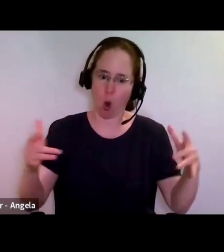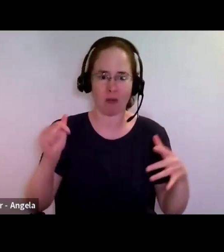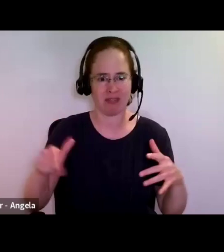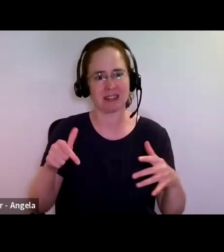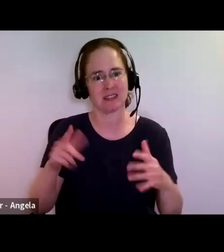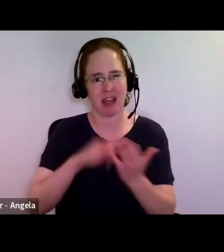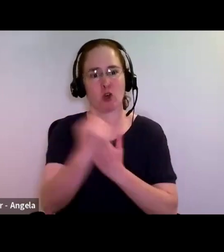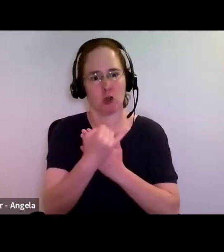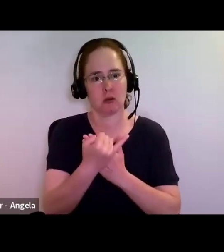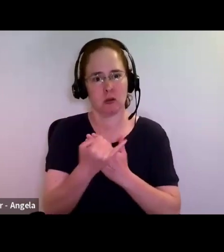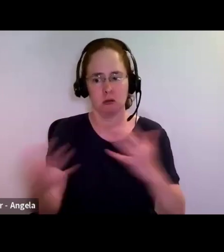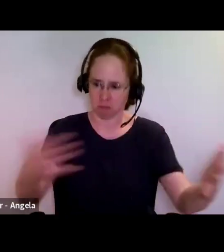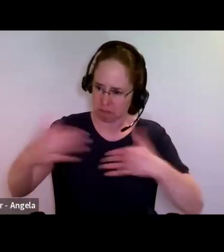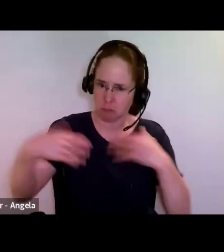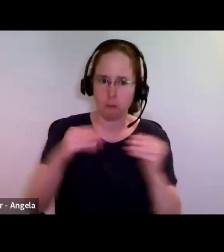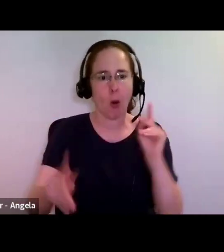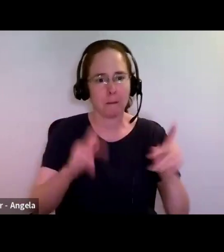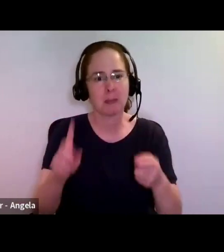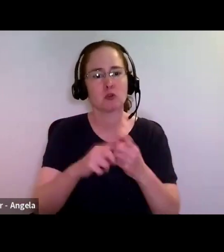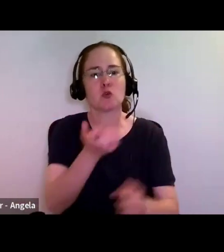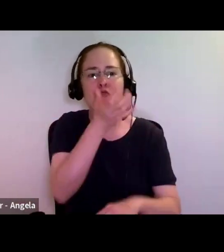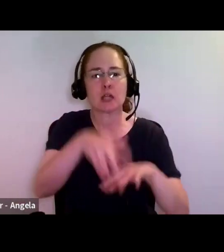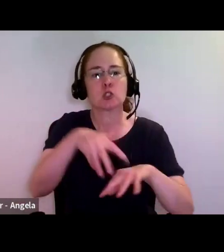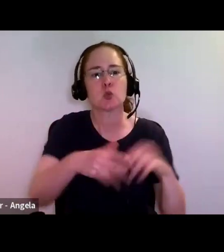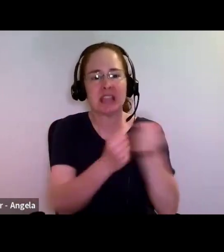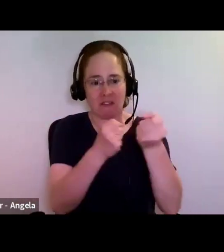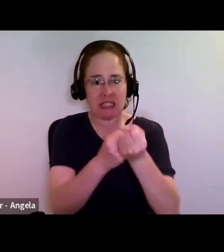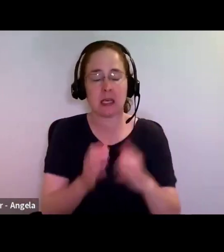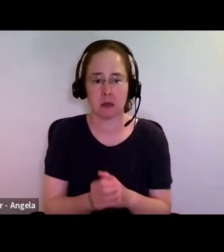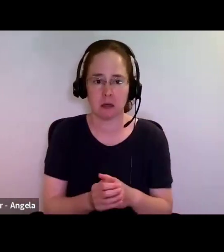people into grassroots advocacy. We know many of you connecting